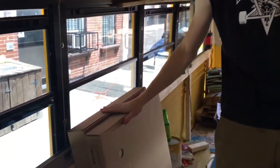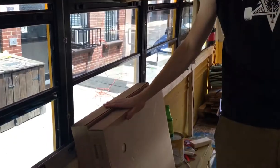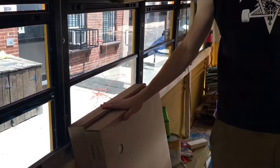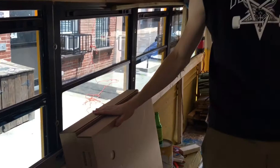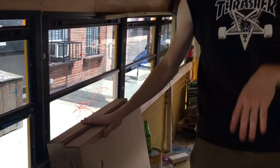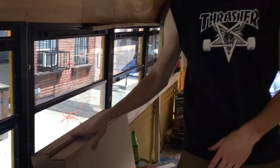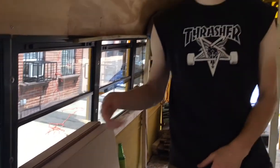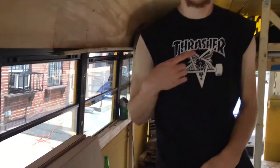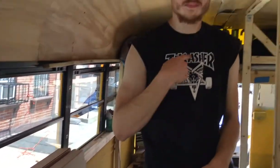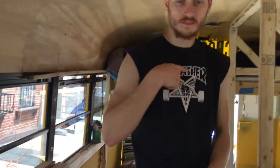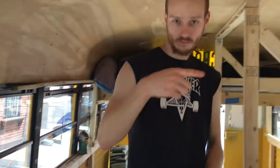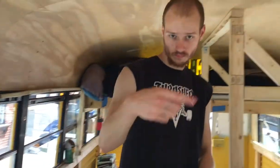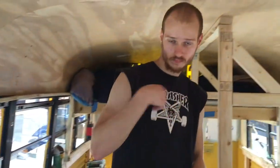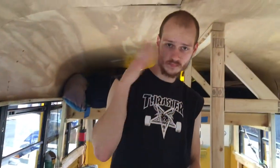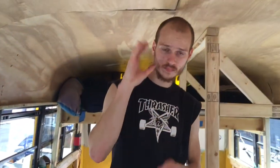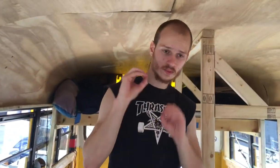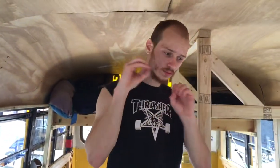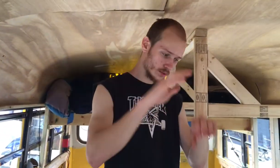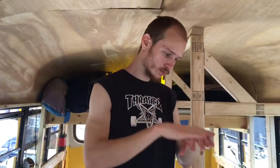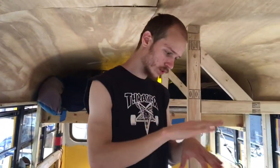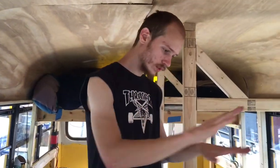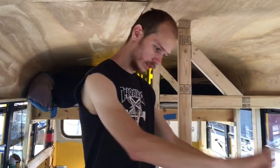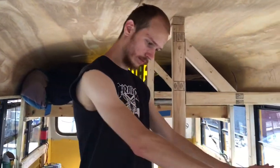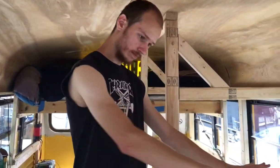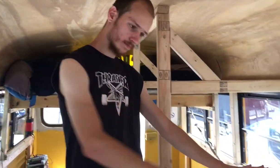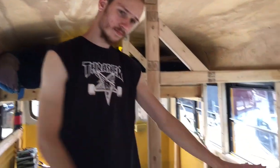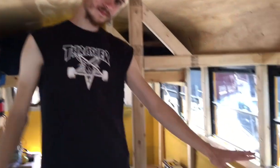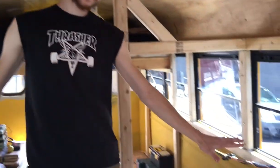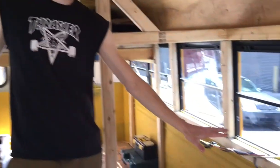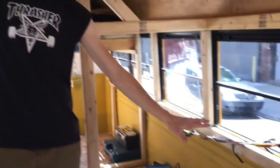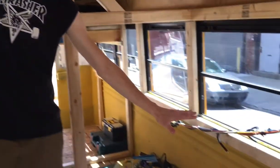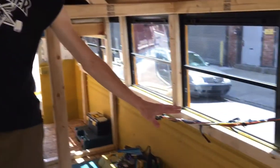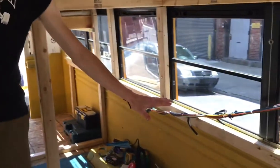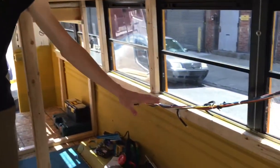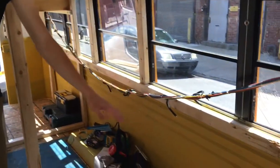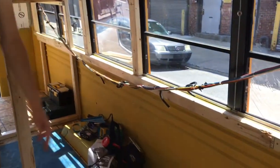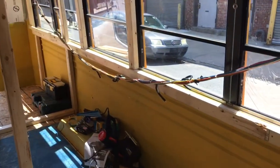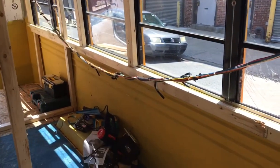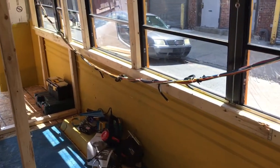Me and my girlfriend will set up and put on this area